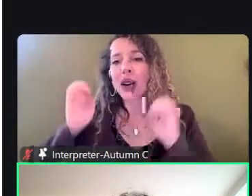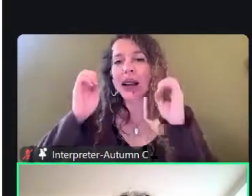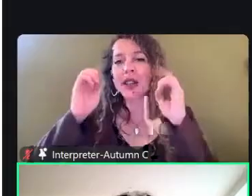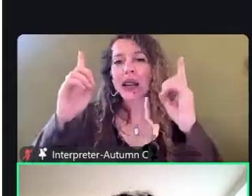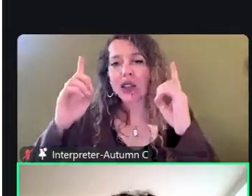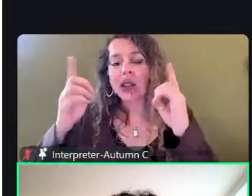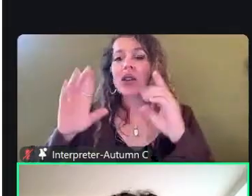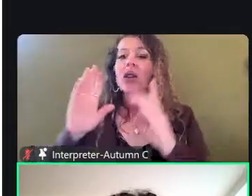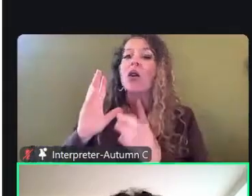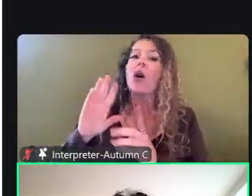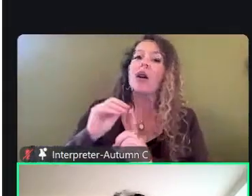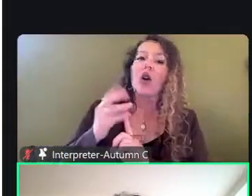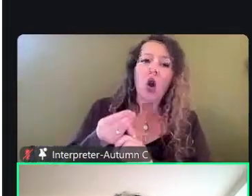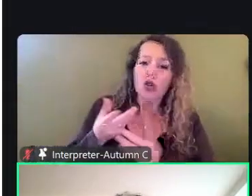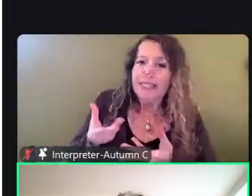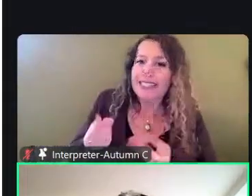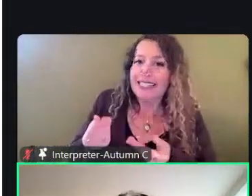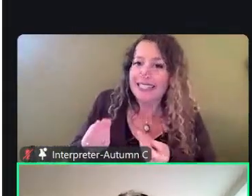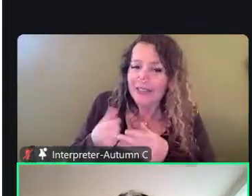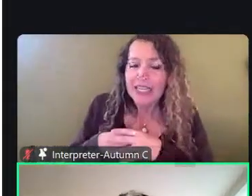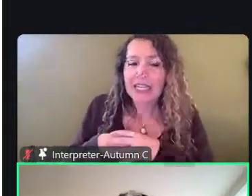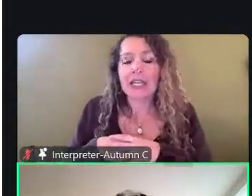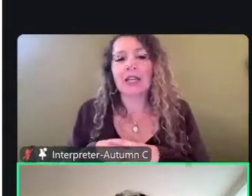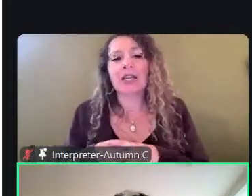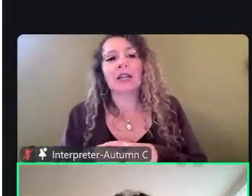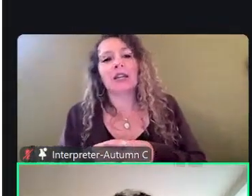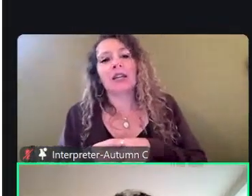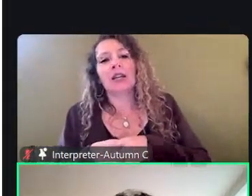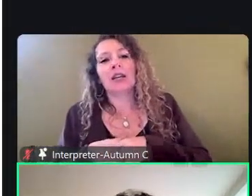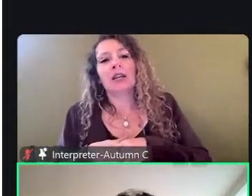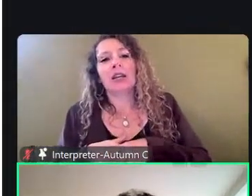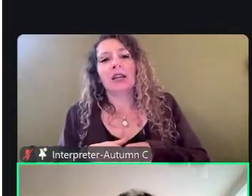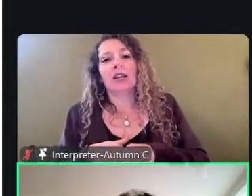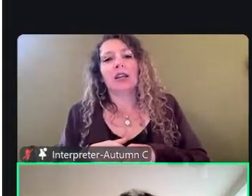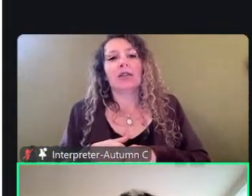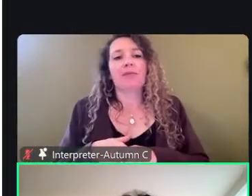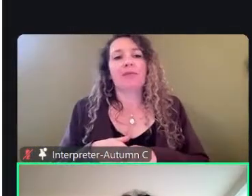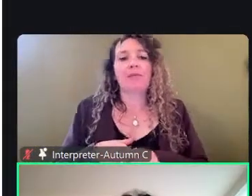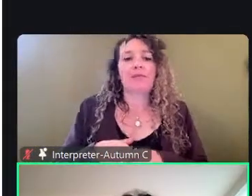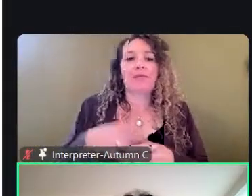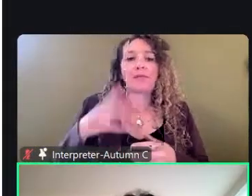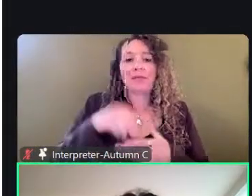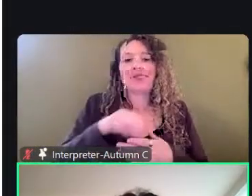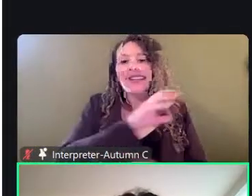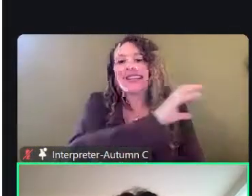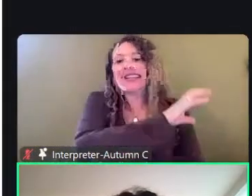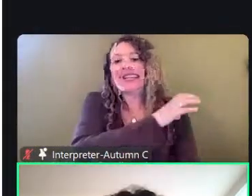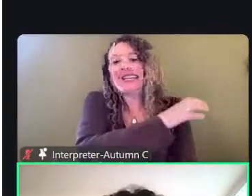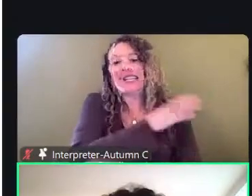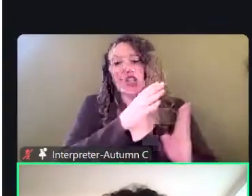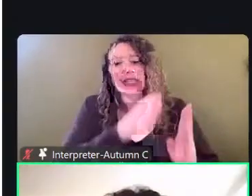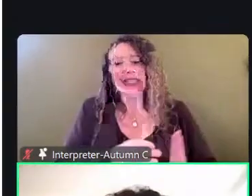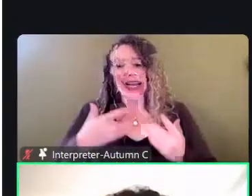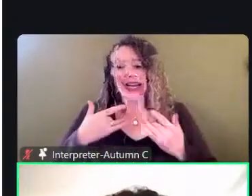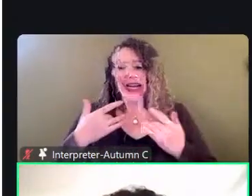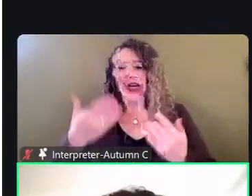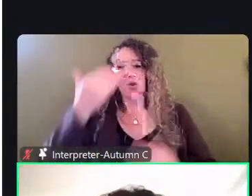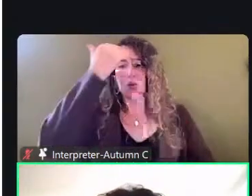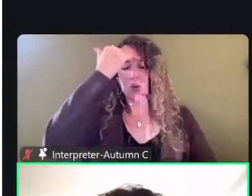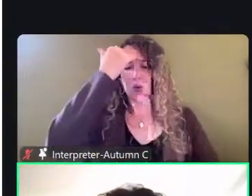cultural sensitivity include clinicians tend to know based on the folks we spoke with,